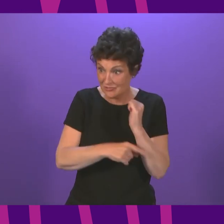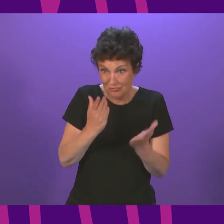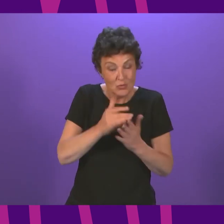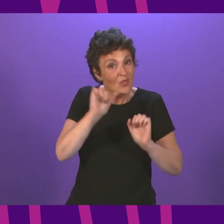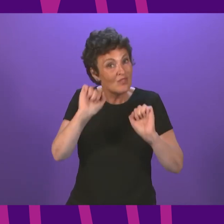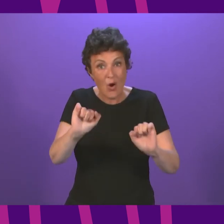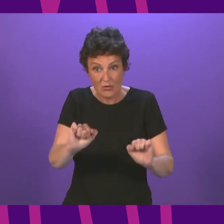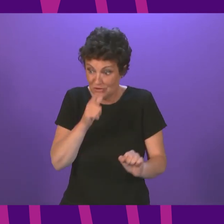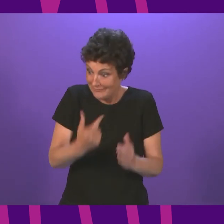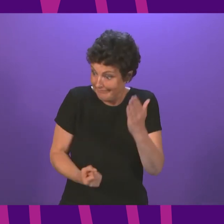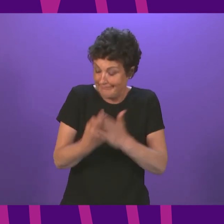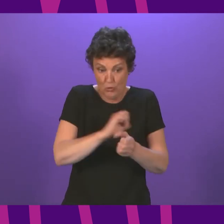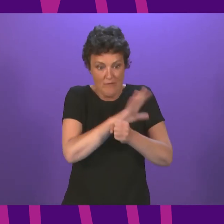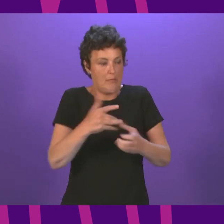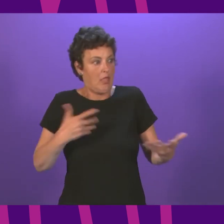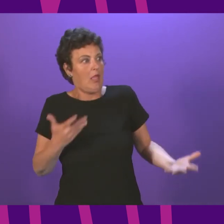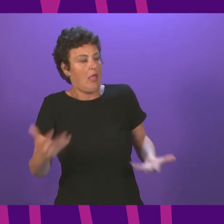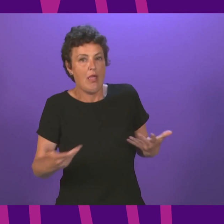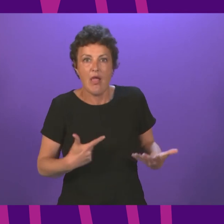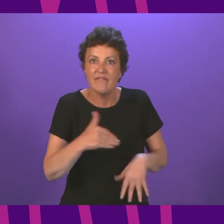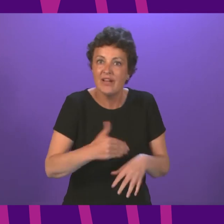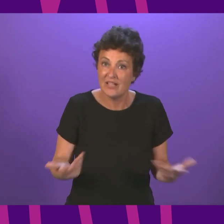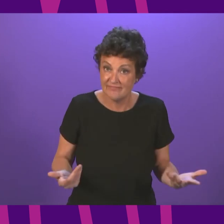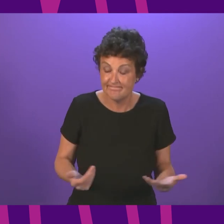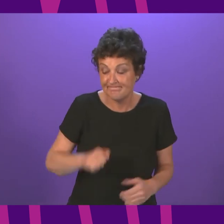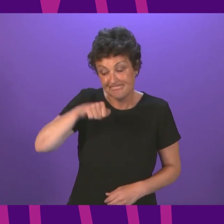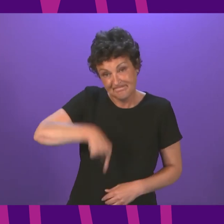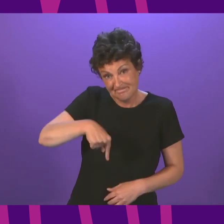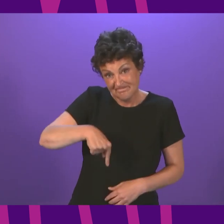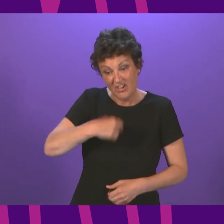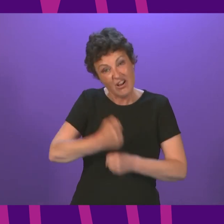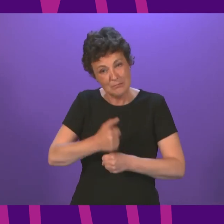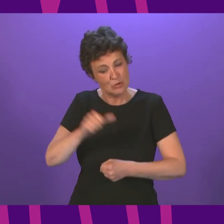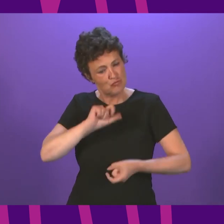six-month period if we judge it not to be required. We will carry out that evaluation.